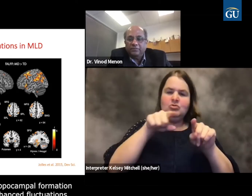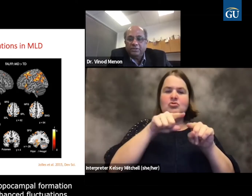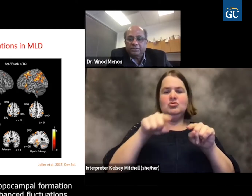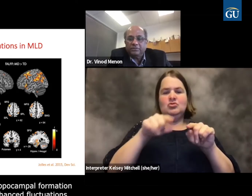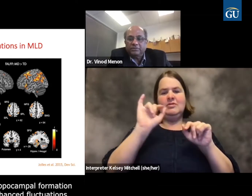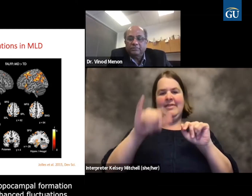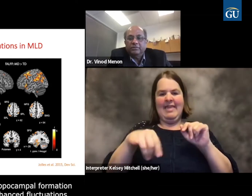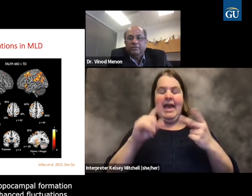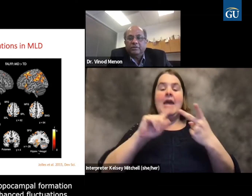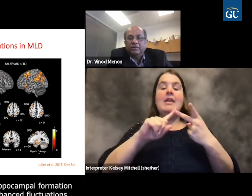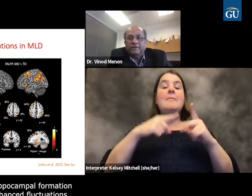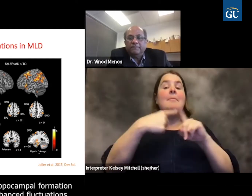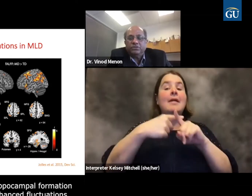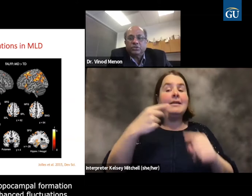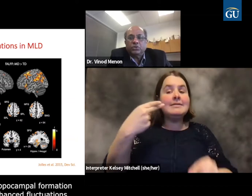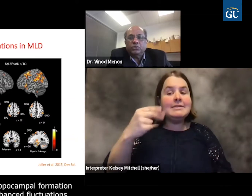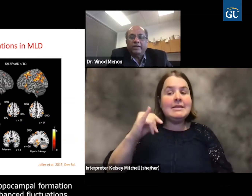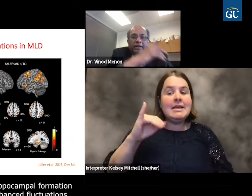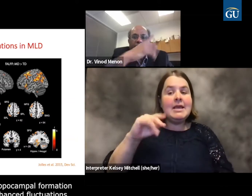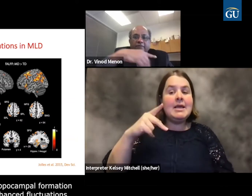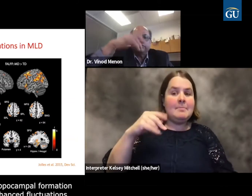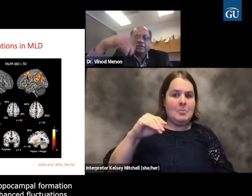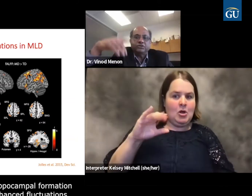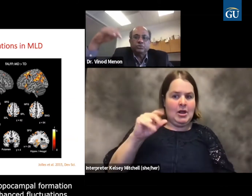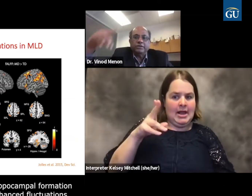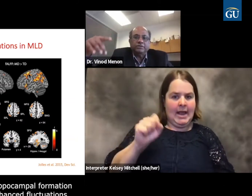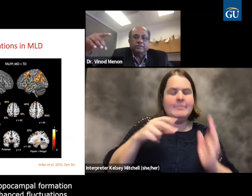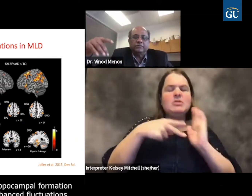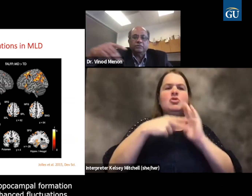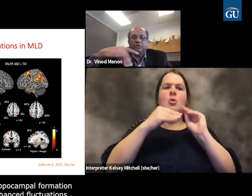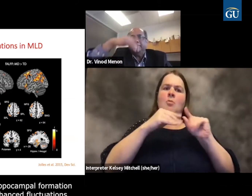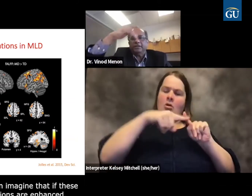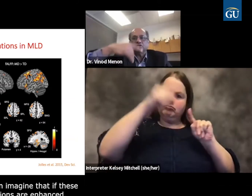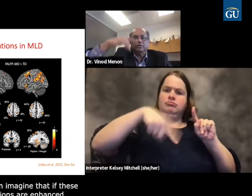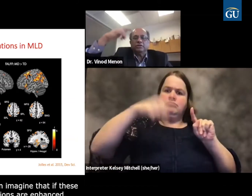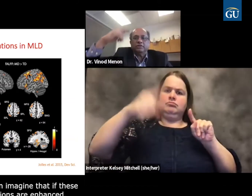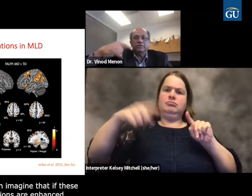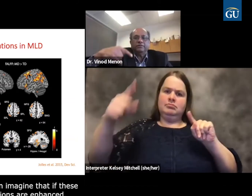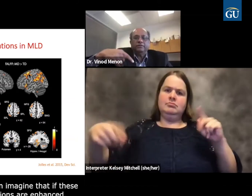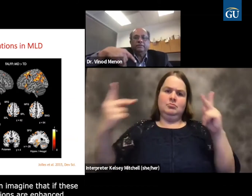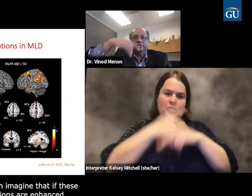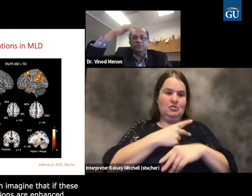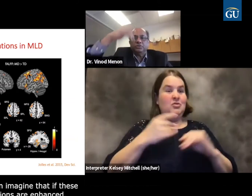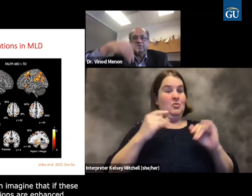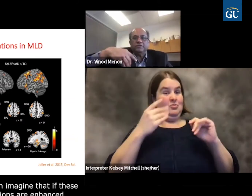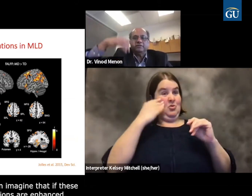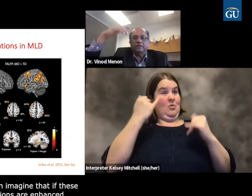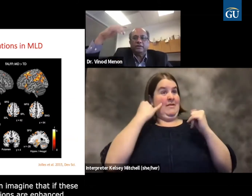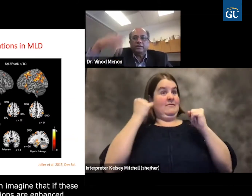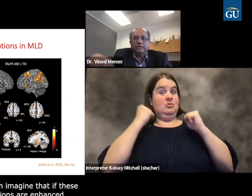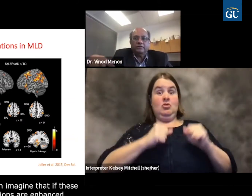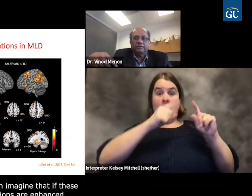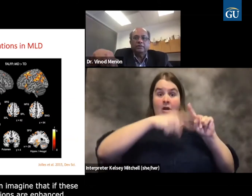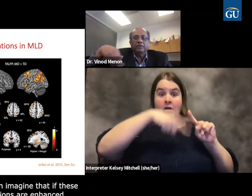the hippocampal formation show enhanced fluctuations so you can